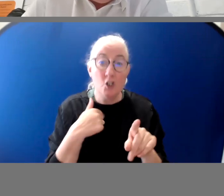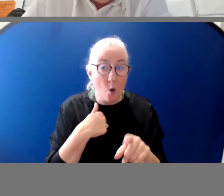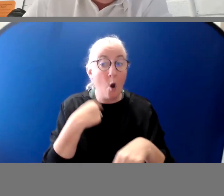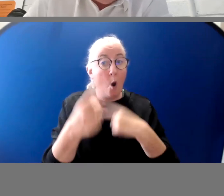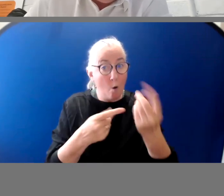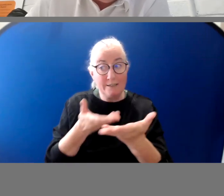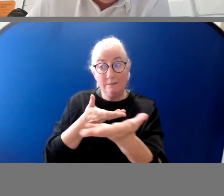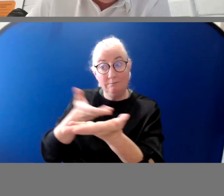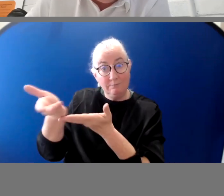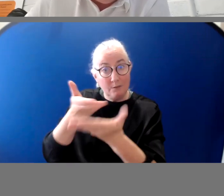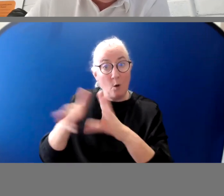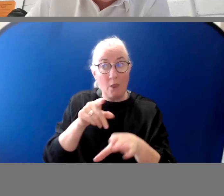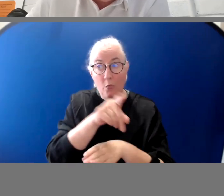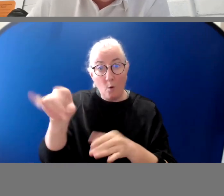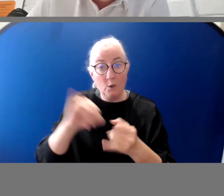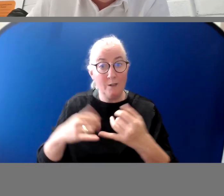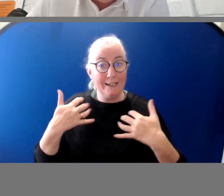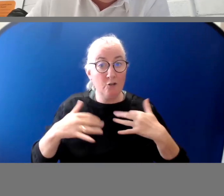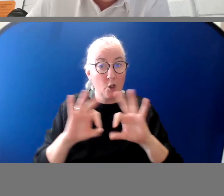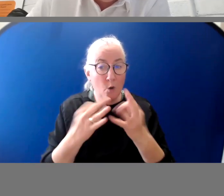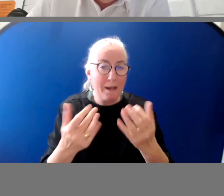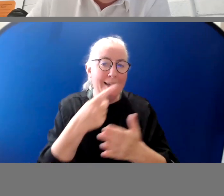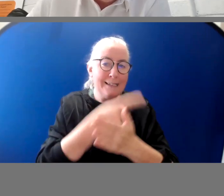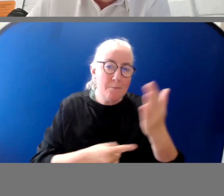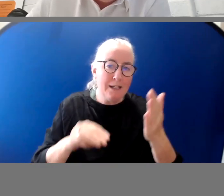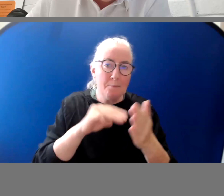stakeholder engagement involving people with disabilities in your design process but make